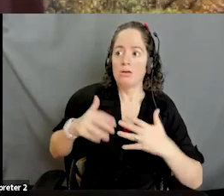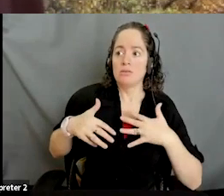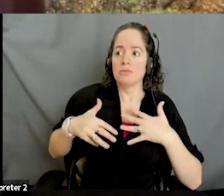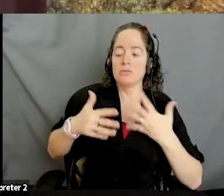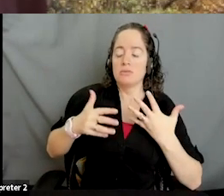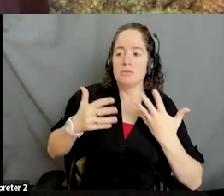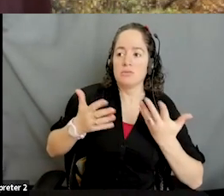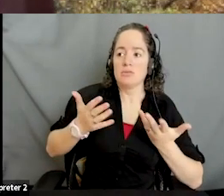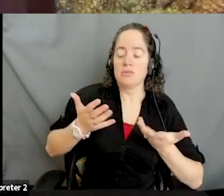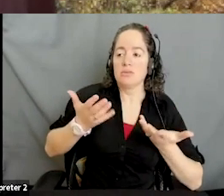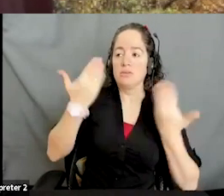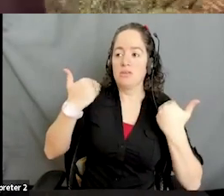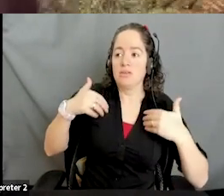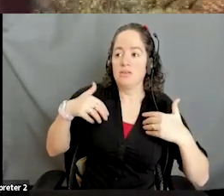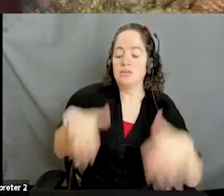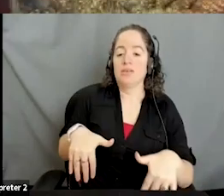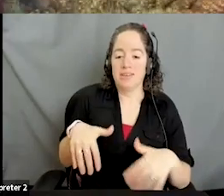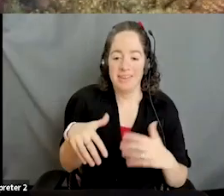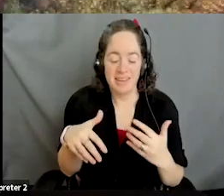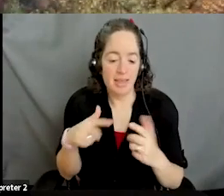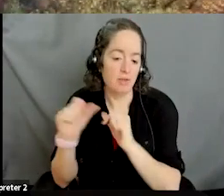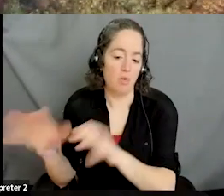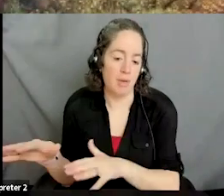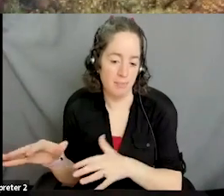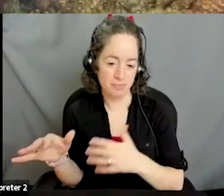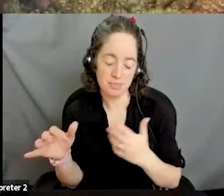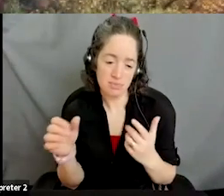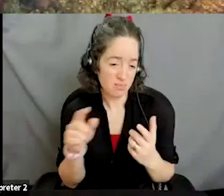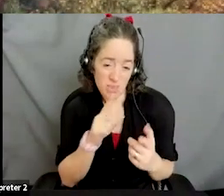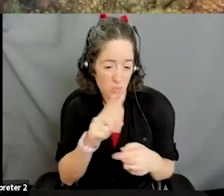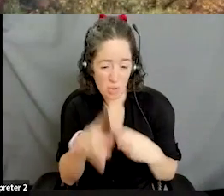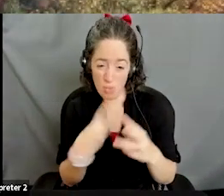in our case anyway, far out of line with reality. We thought, man,